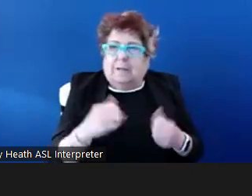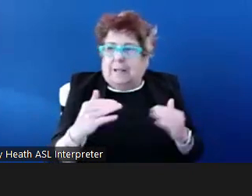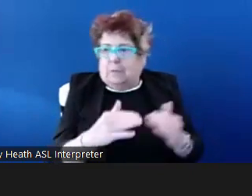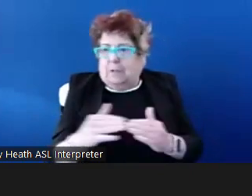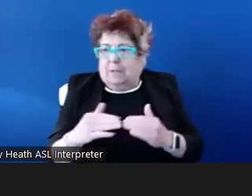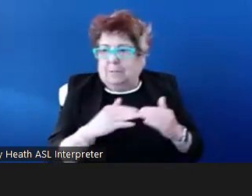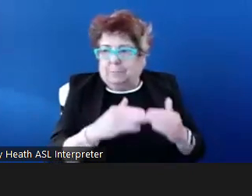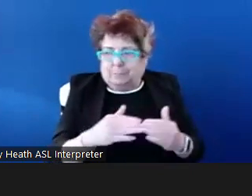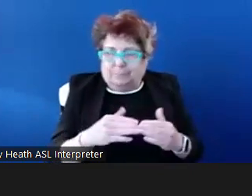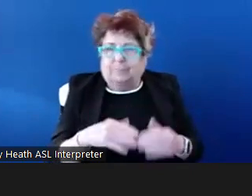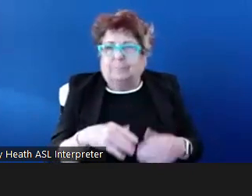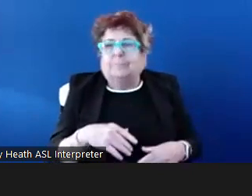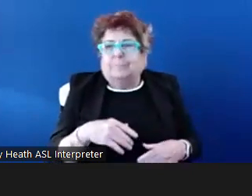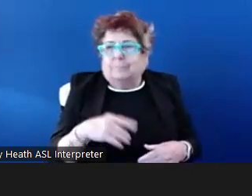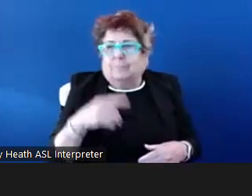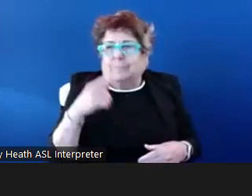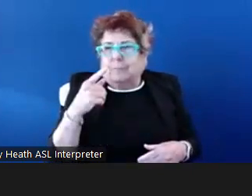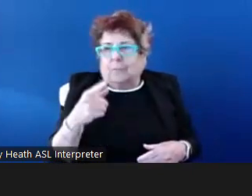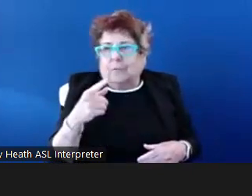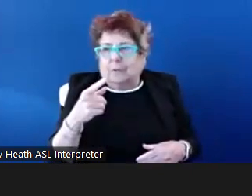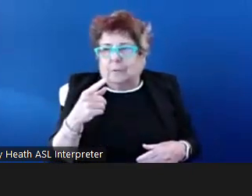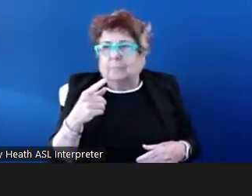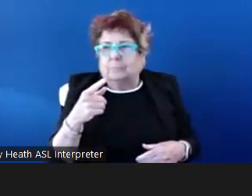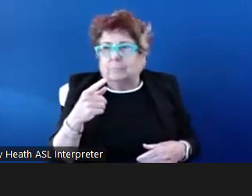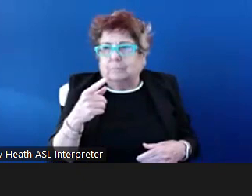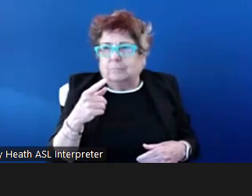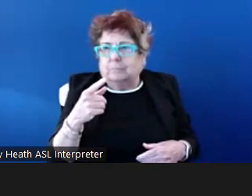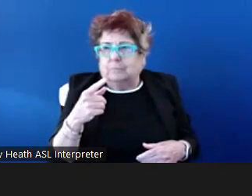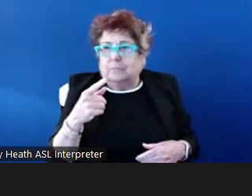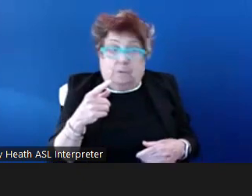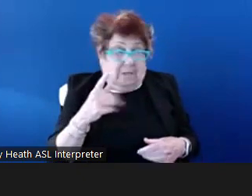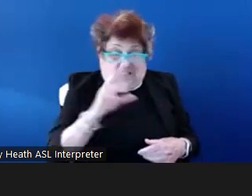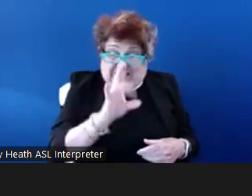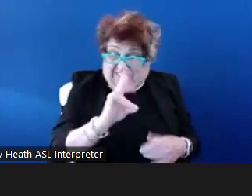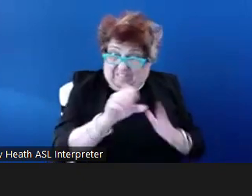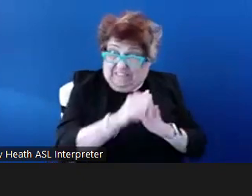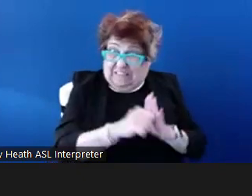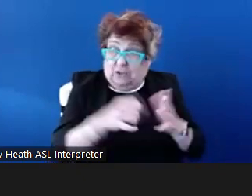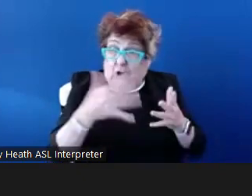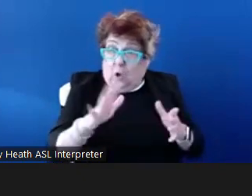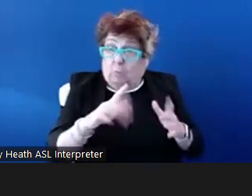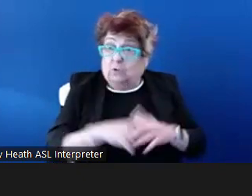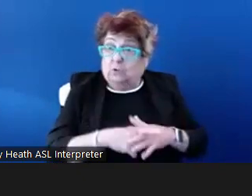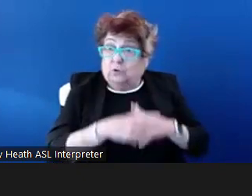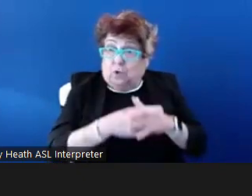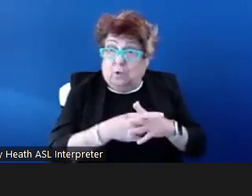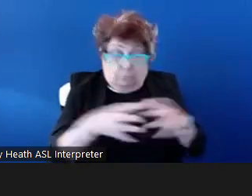programs. This groundbreaking framework, already taken up by seven states through 1115 demonstrations, built on the precedent